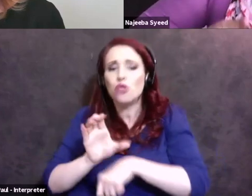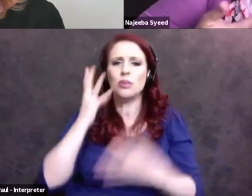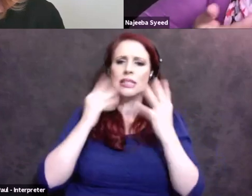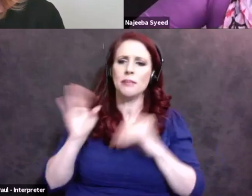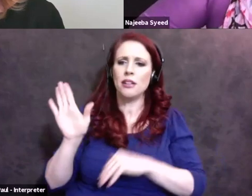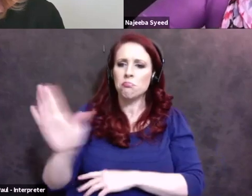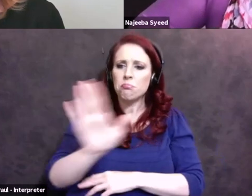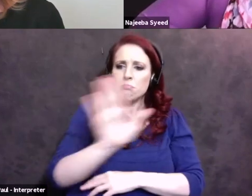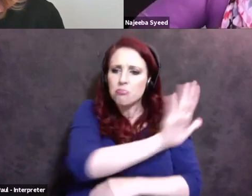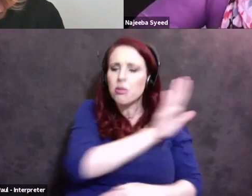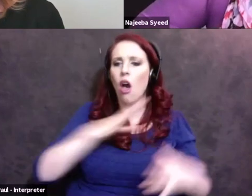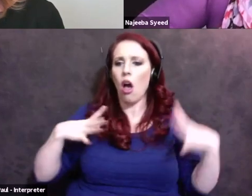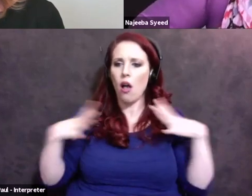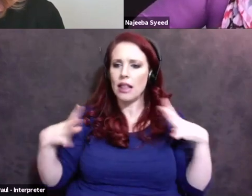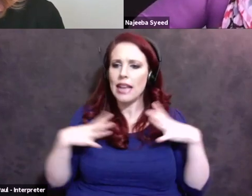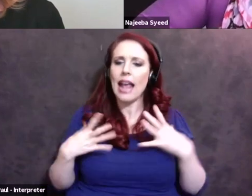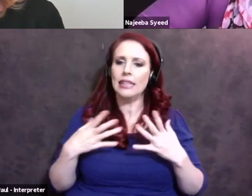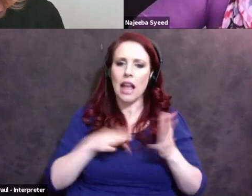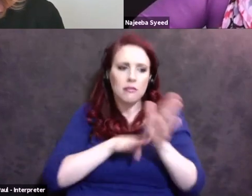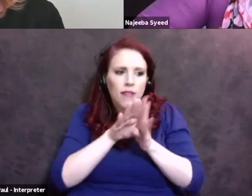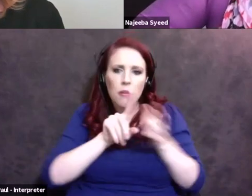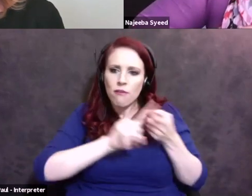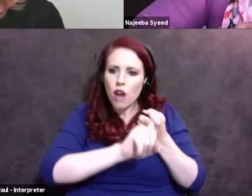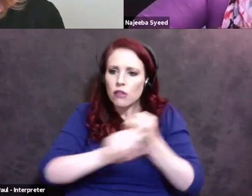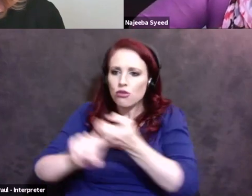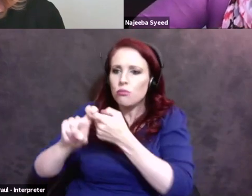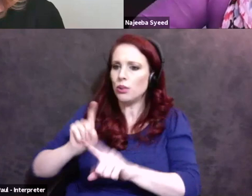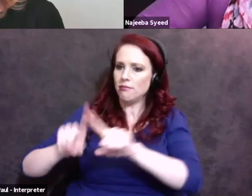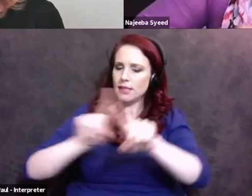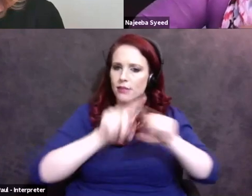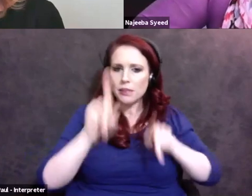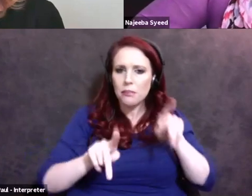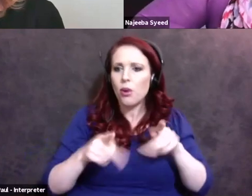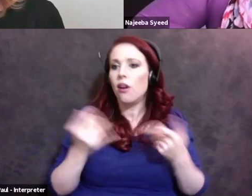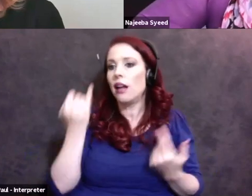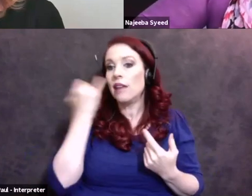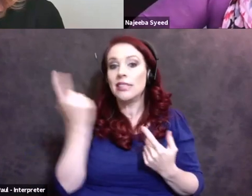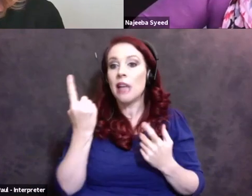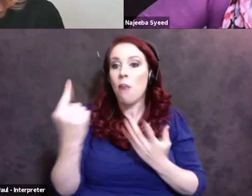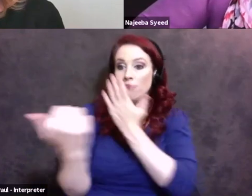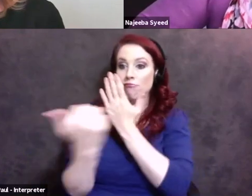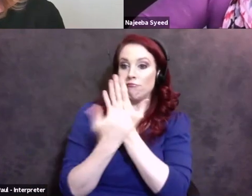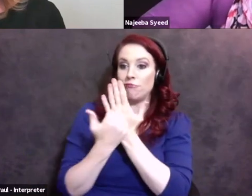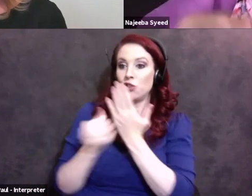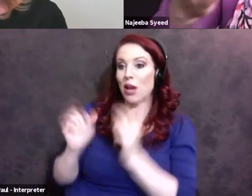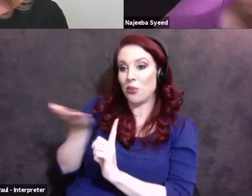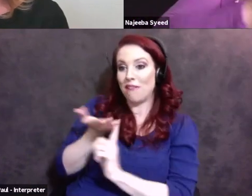friendships with other people. Whenever people knocked on the door trying to convince us to join their religion, my